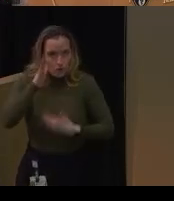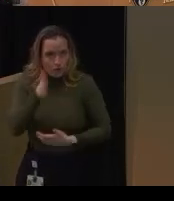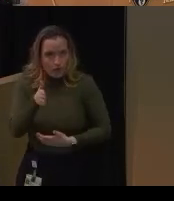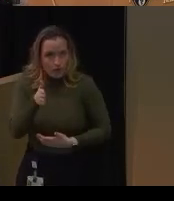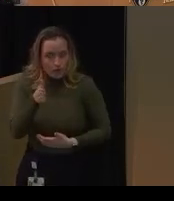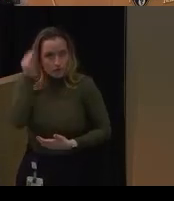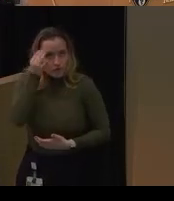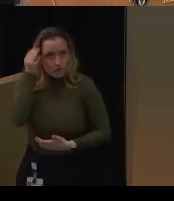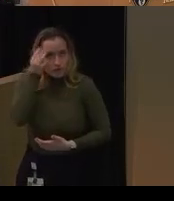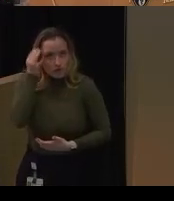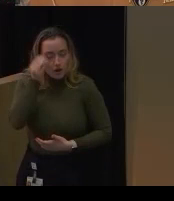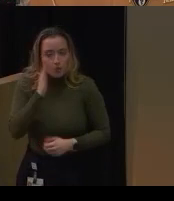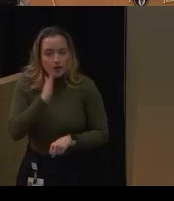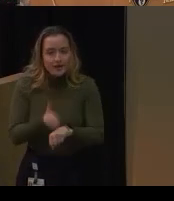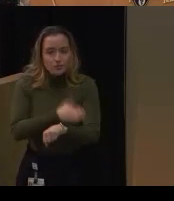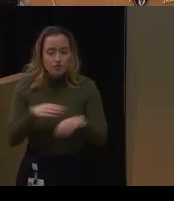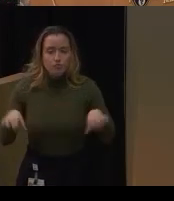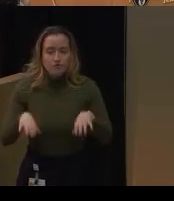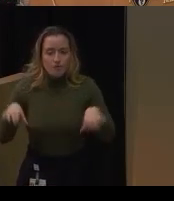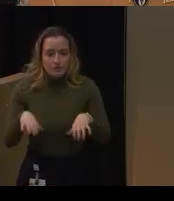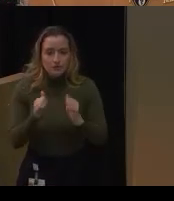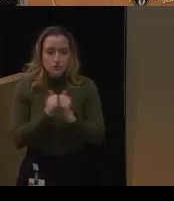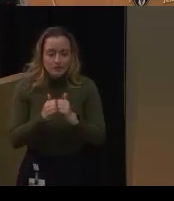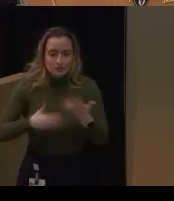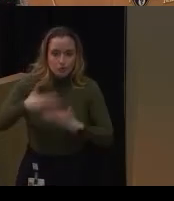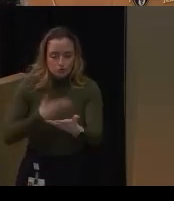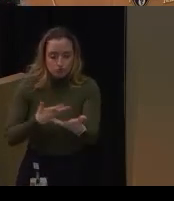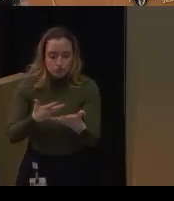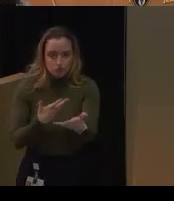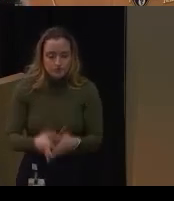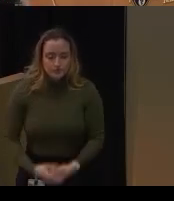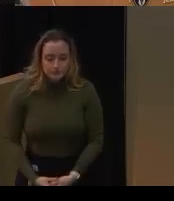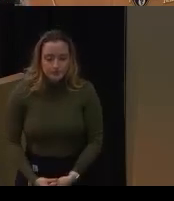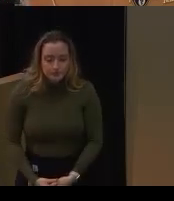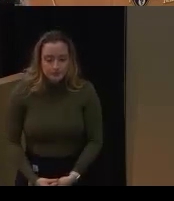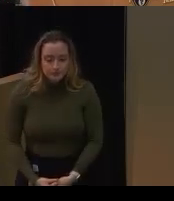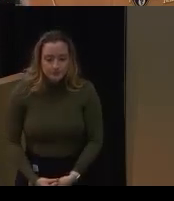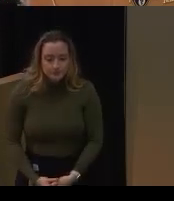a way that improves performance on some of these social measures this is a nice explanation for a